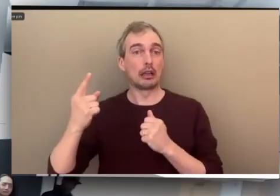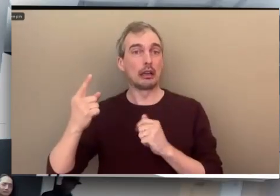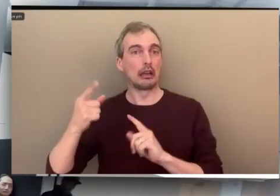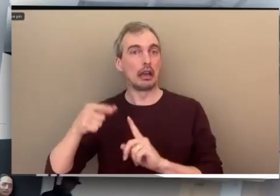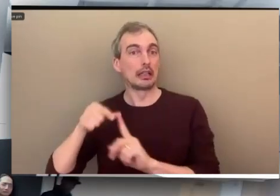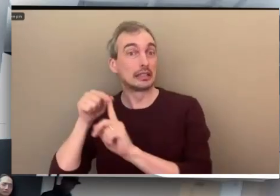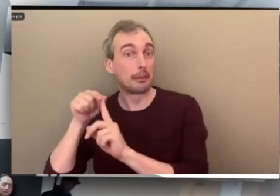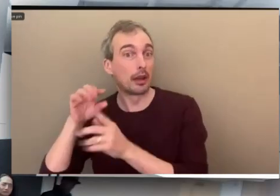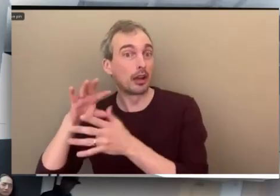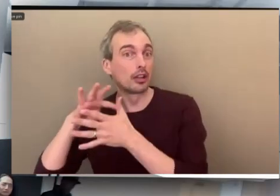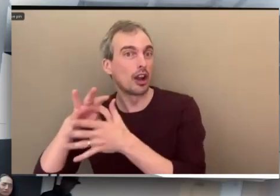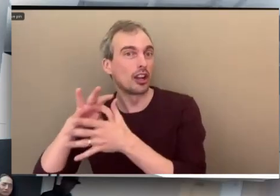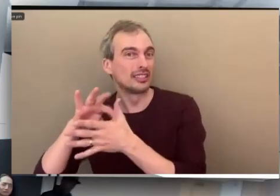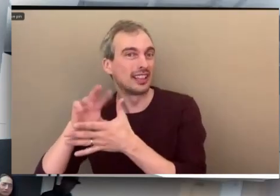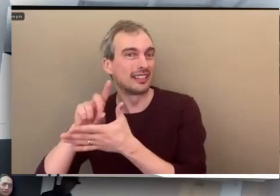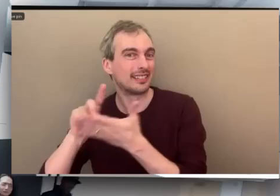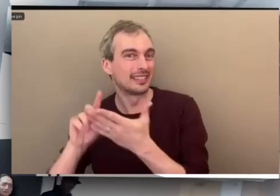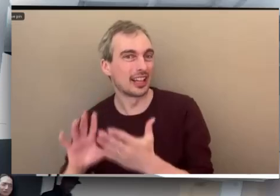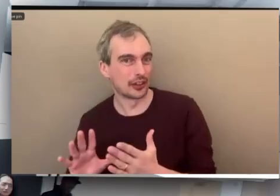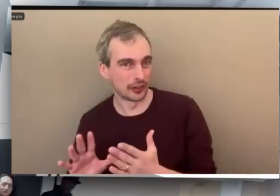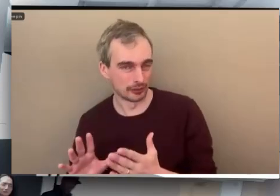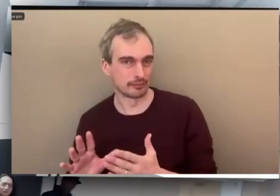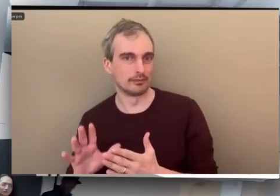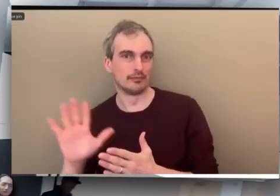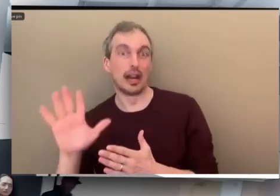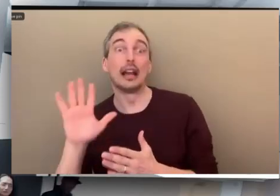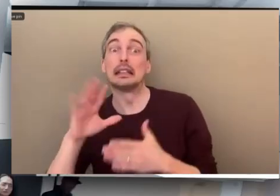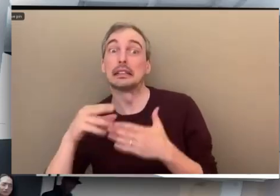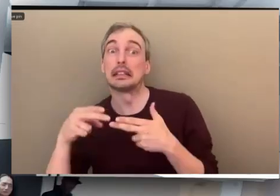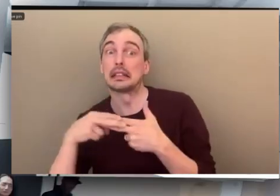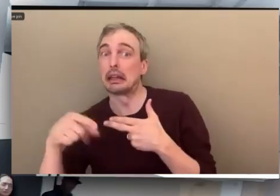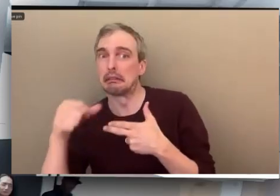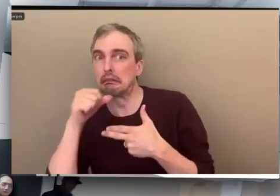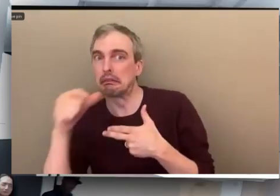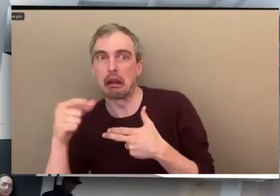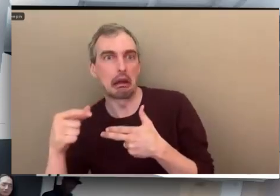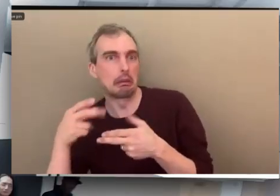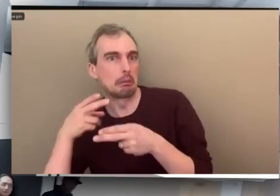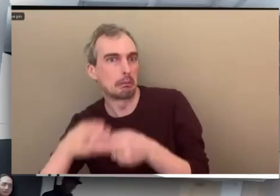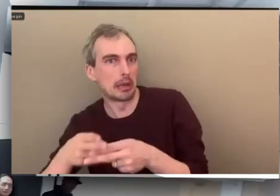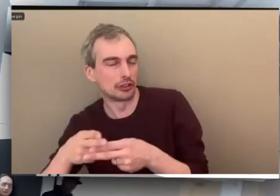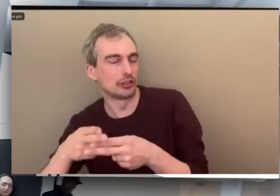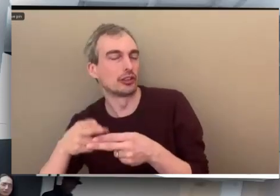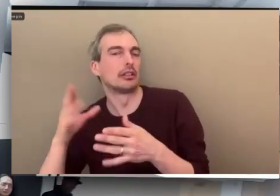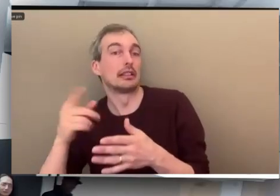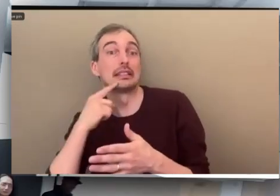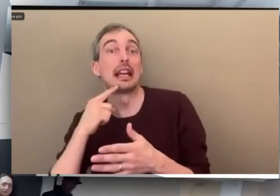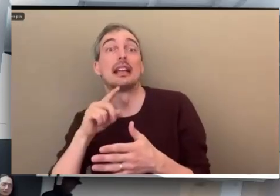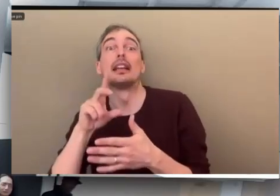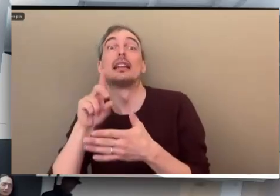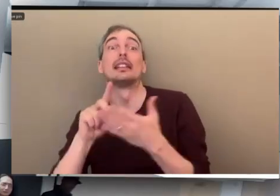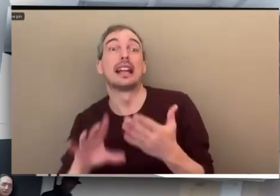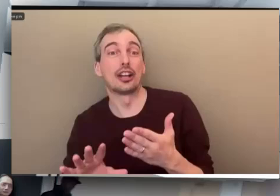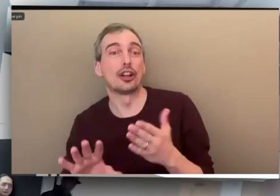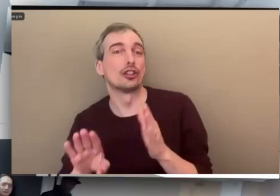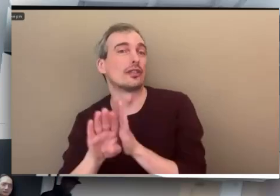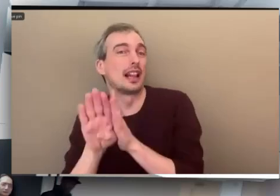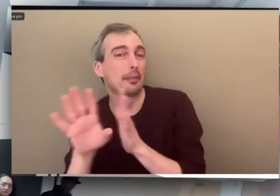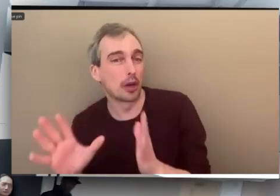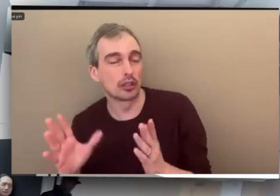At least... The slide didn't say that. It said designers, developers. How important is written language in your accessibility strategy? So I think those two questions are related.